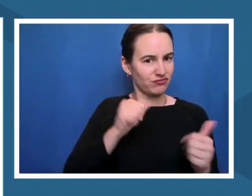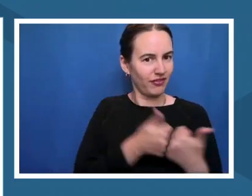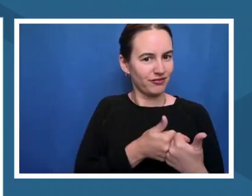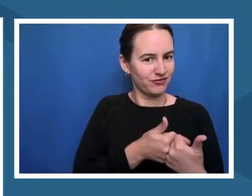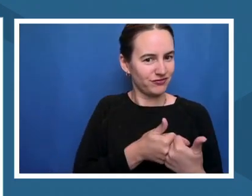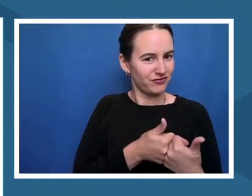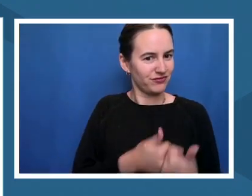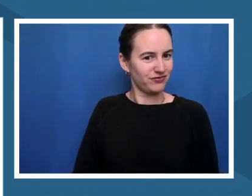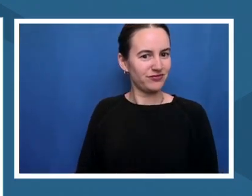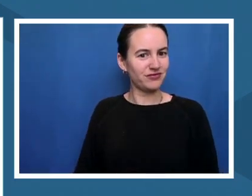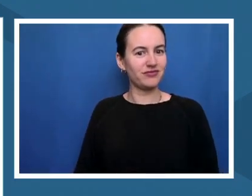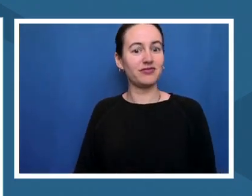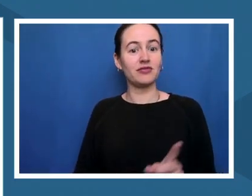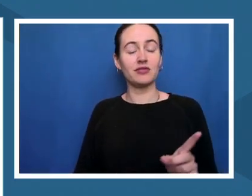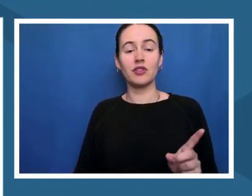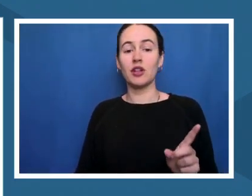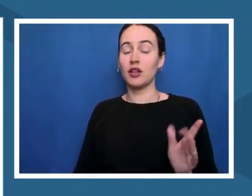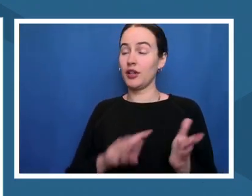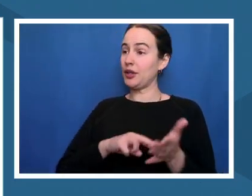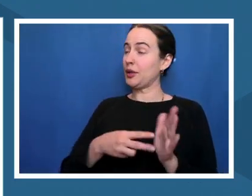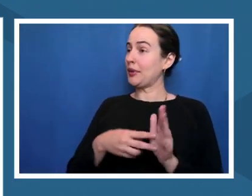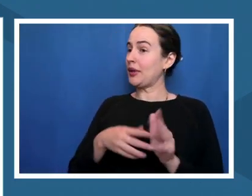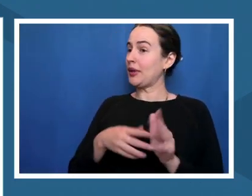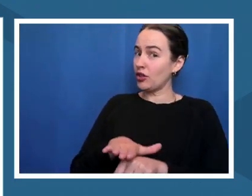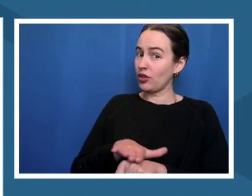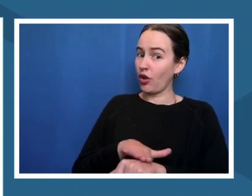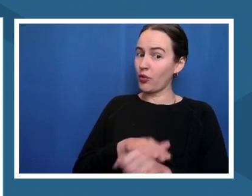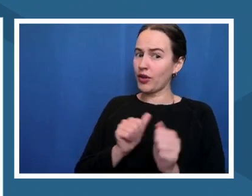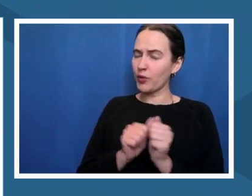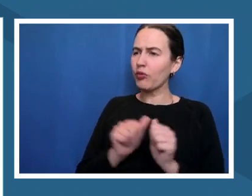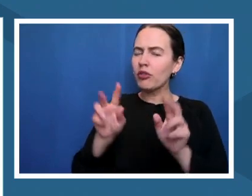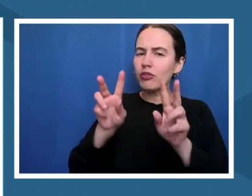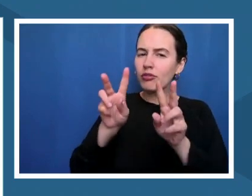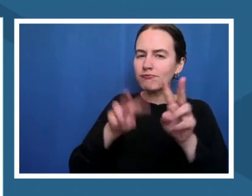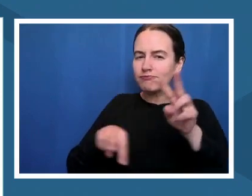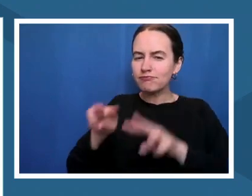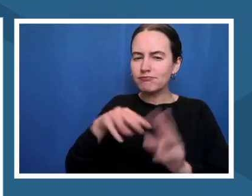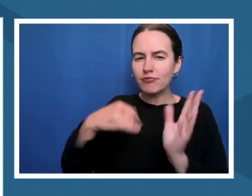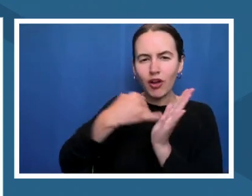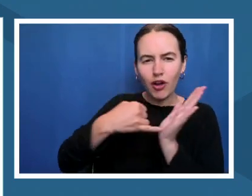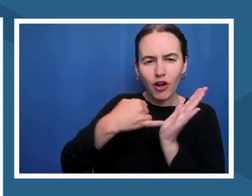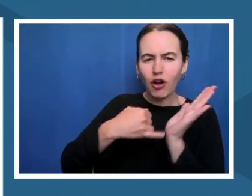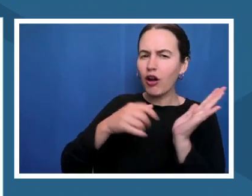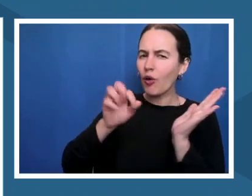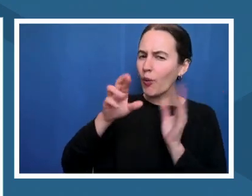in terms of slowing down when looking at the arch yeah just in the movie